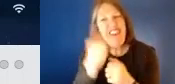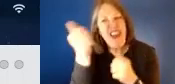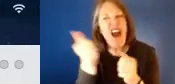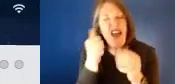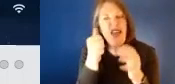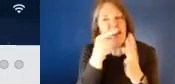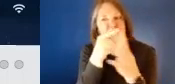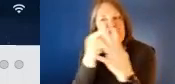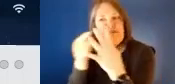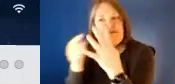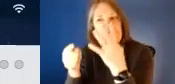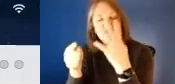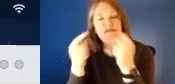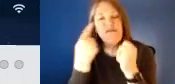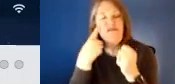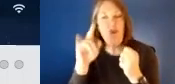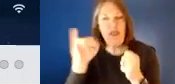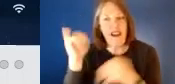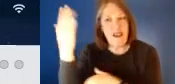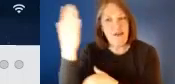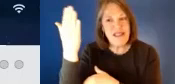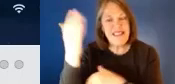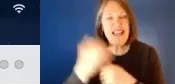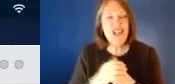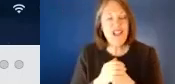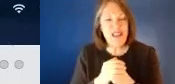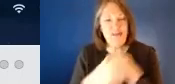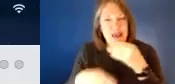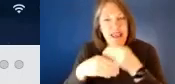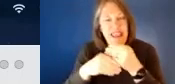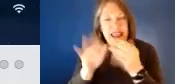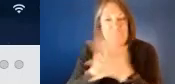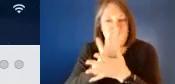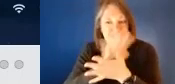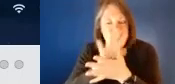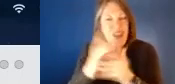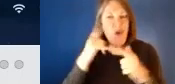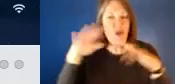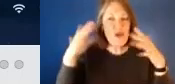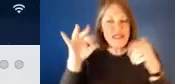of iPresentation by adding videos and sound files and the like.